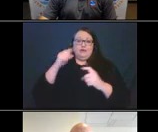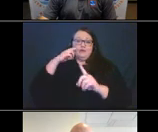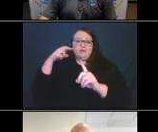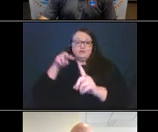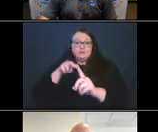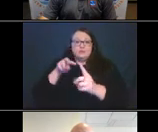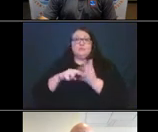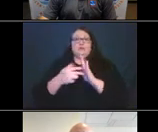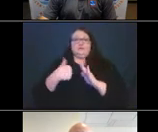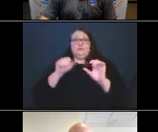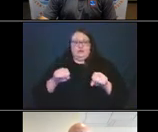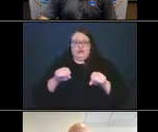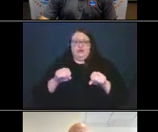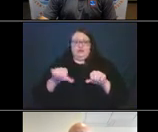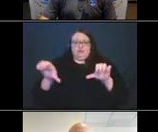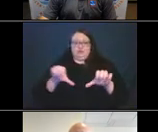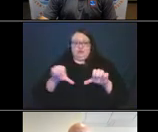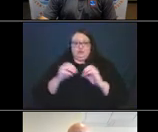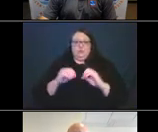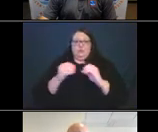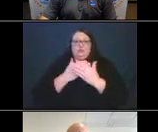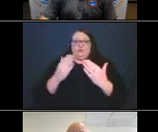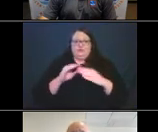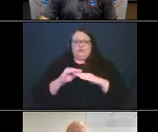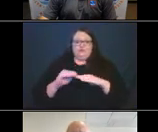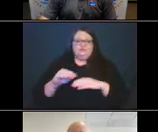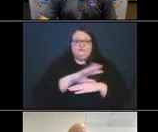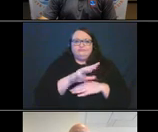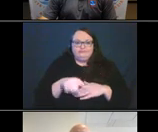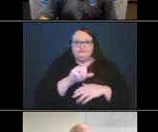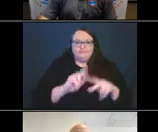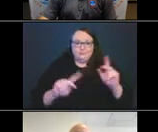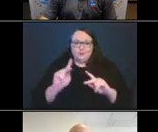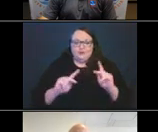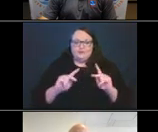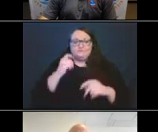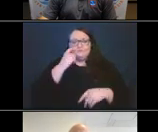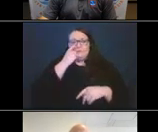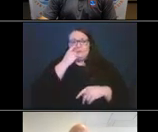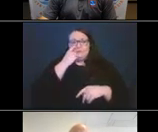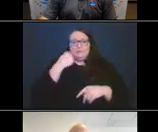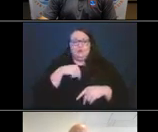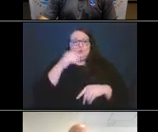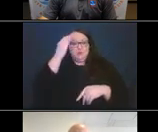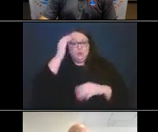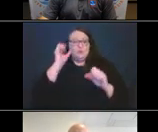much more impactful when we think about how we know we can keep people out of harm's way.